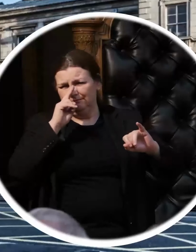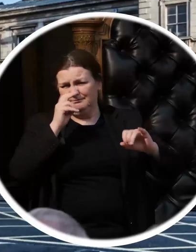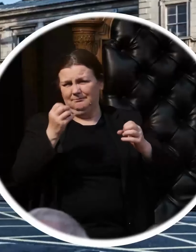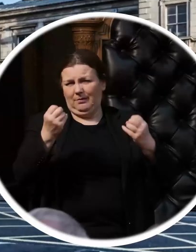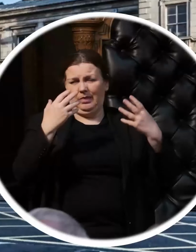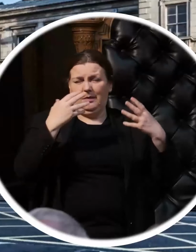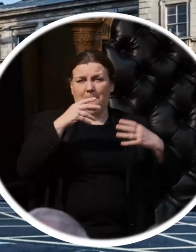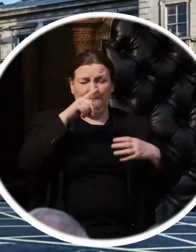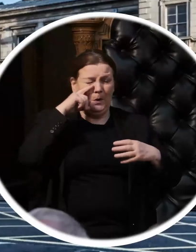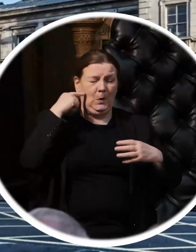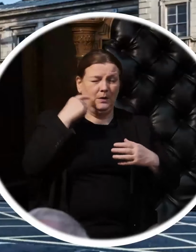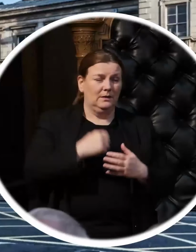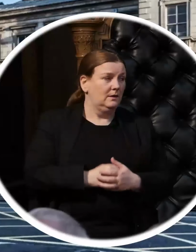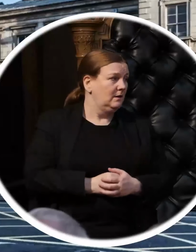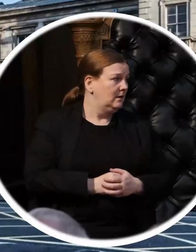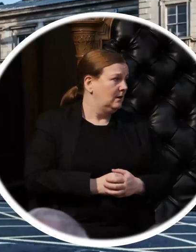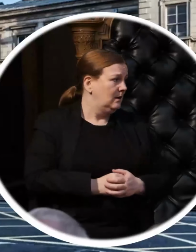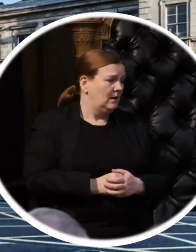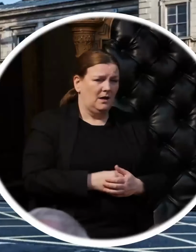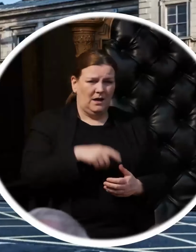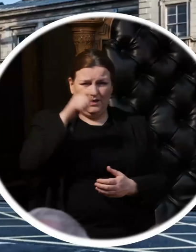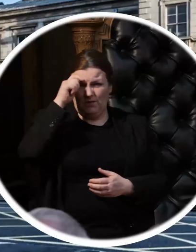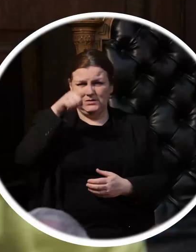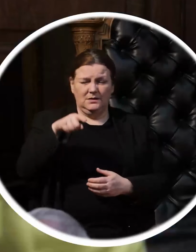And I say that must be a primer or something.